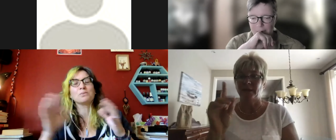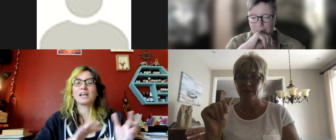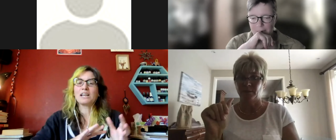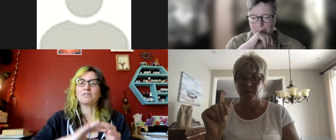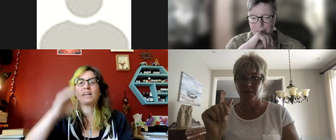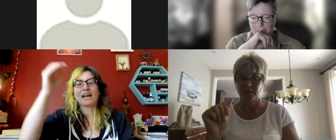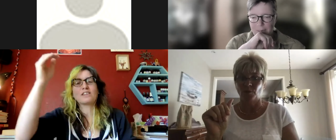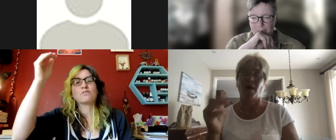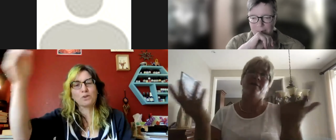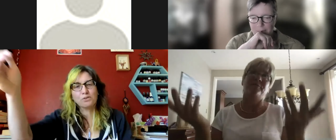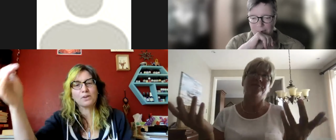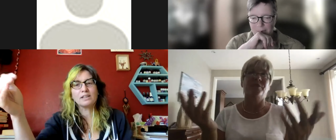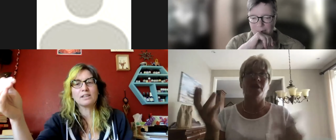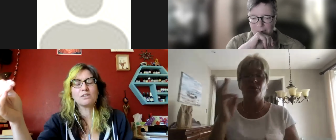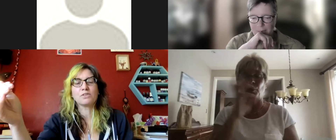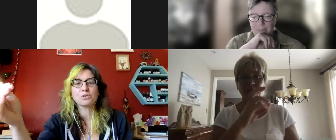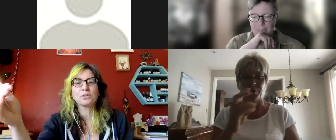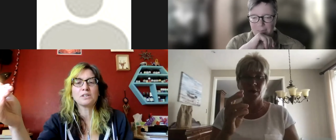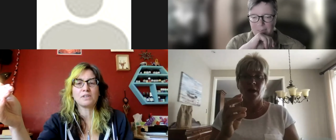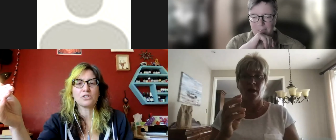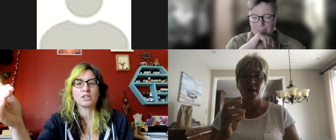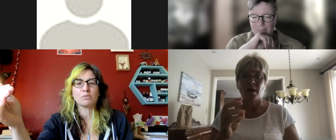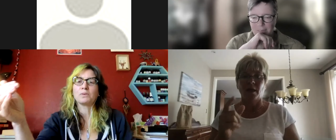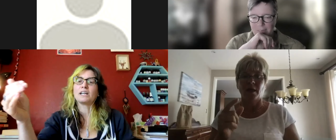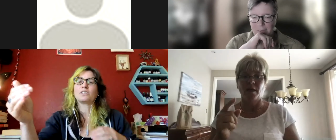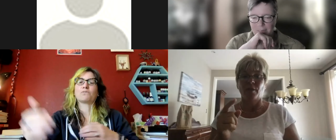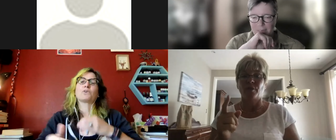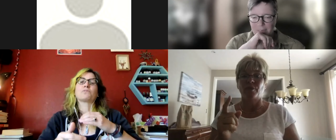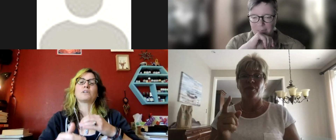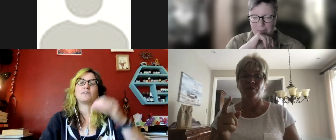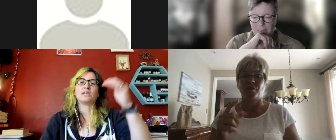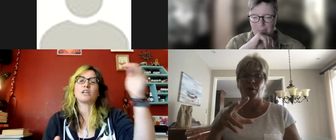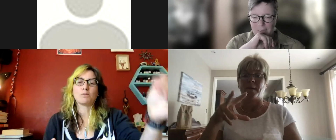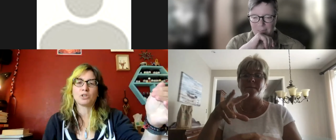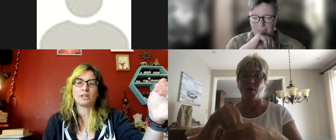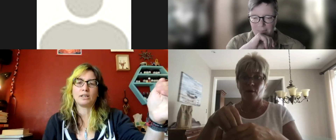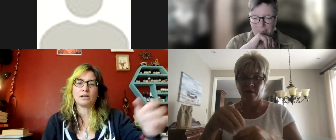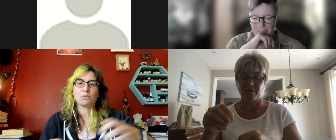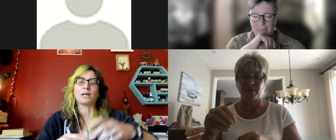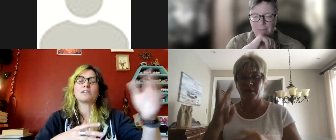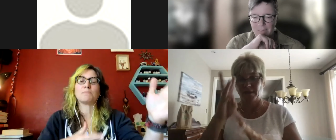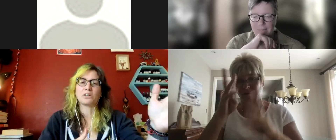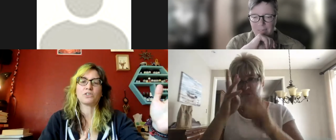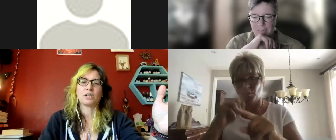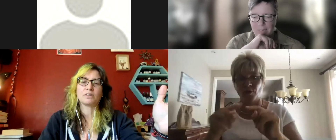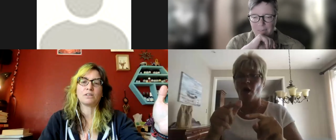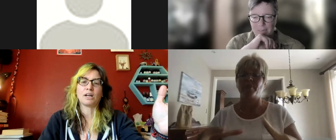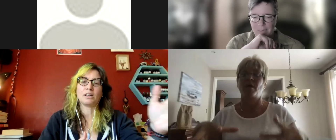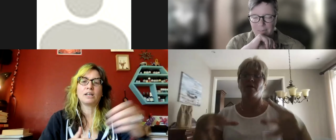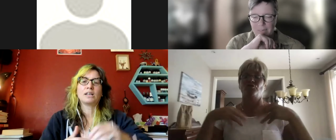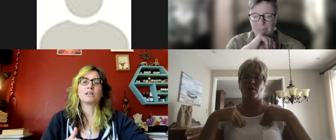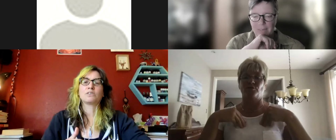we're at the forefront of the true innovation, but we're not at the forefront of the adoption and the void expansion of it.